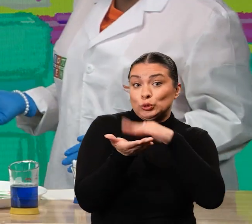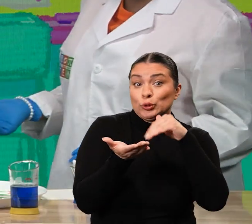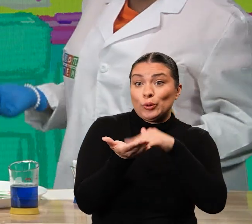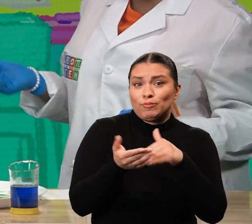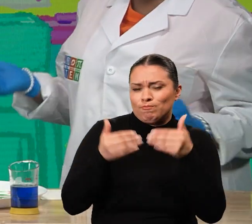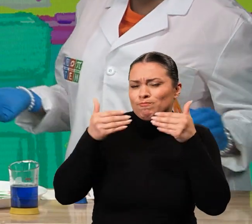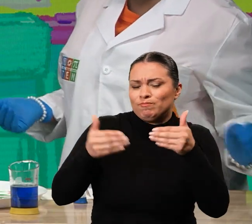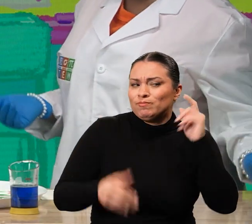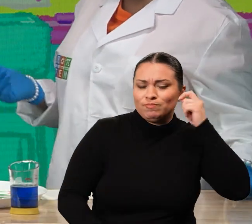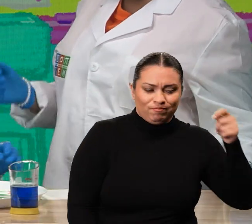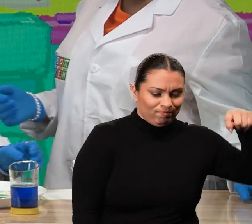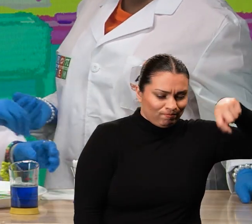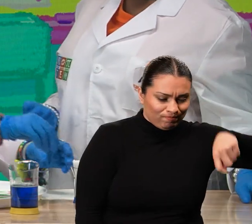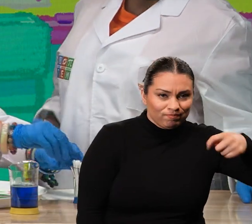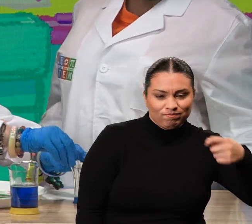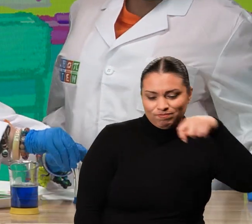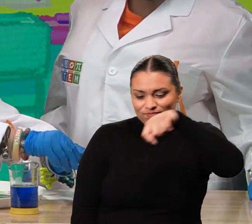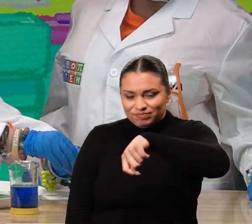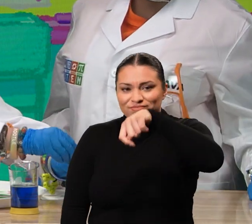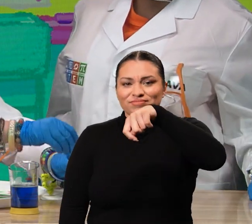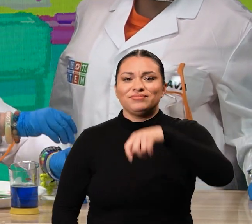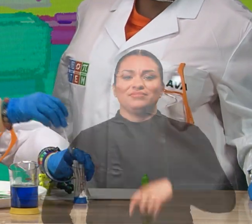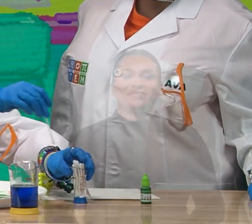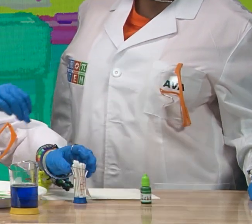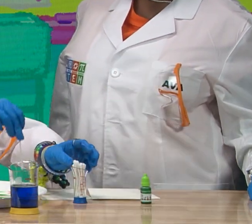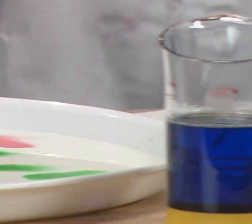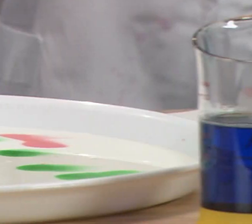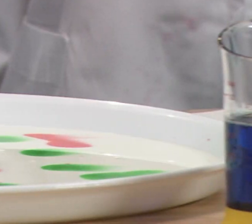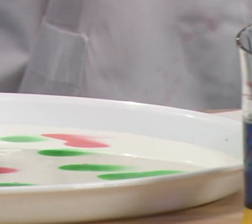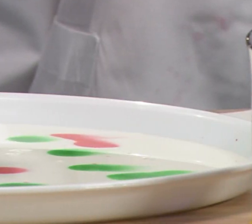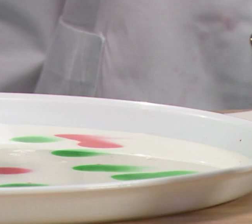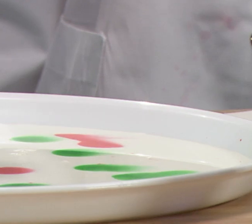Eleanor, can you use a Q-tip to gently put some of the soap on the plate?